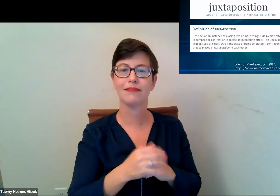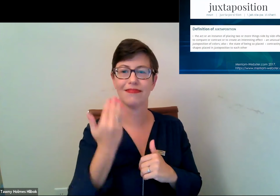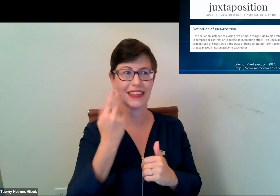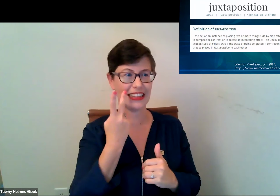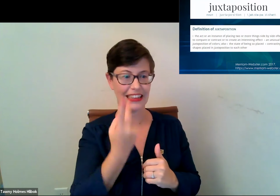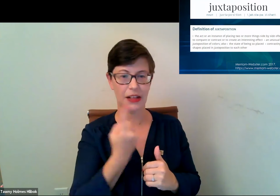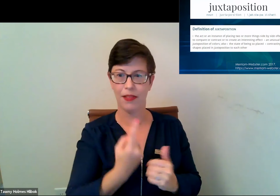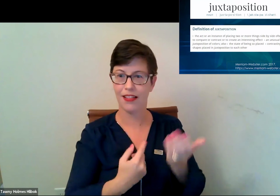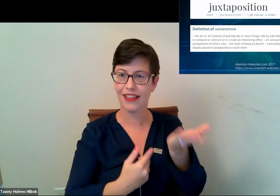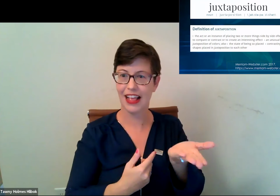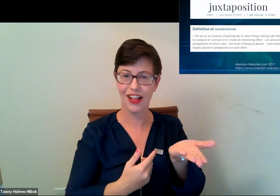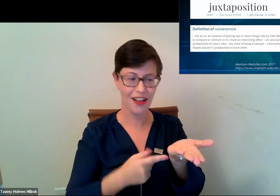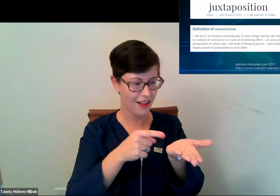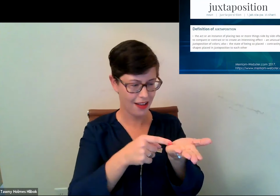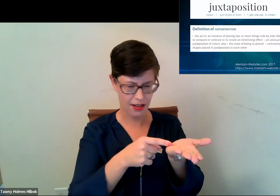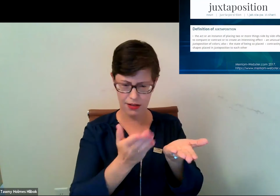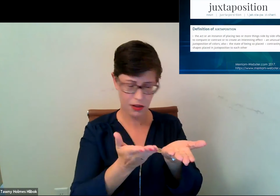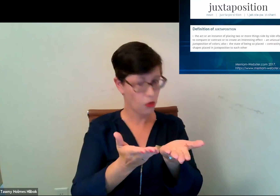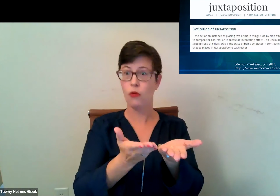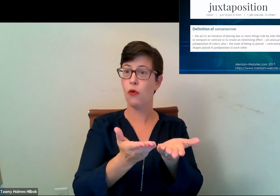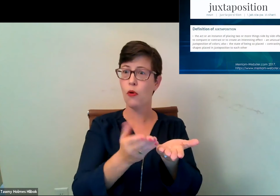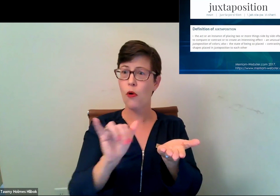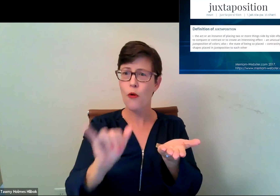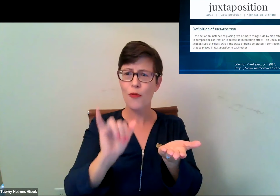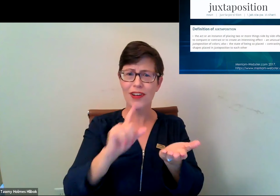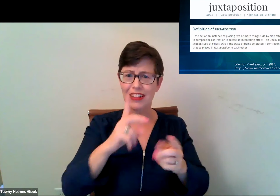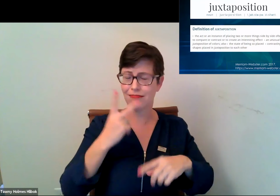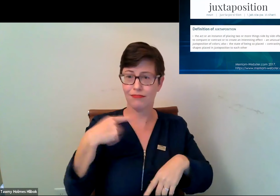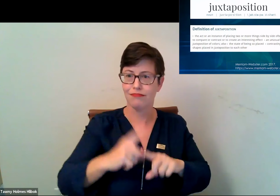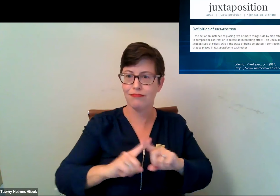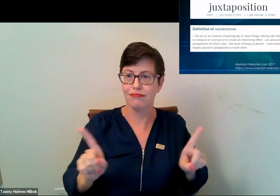You can see the definition. That we have something there.